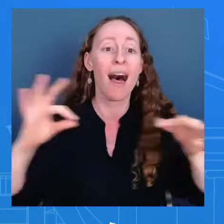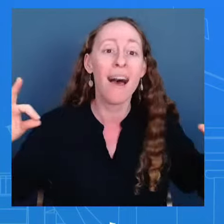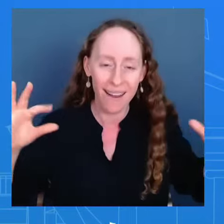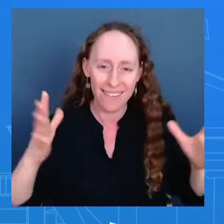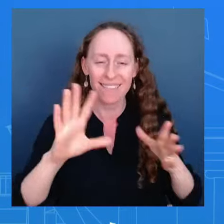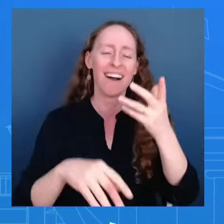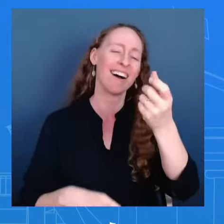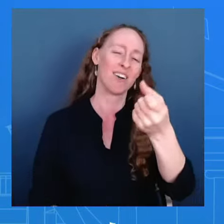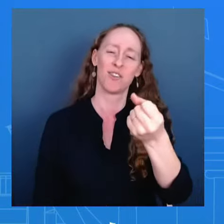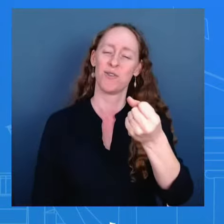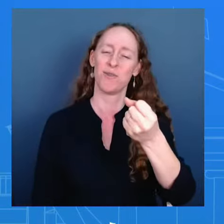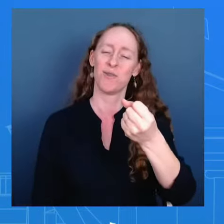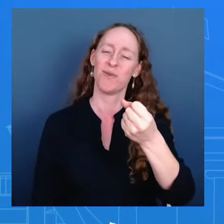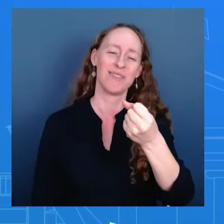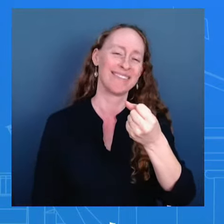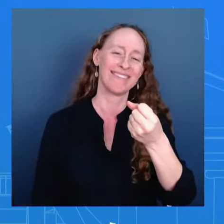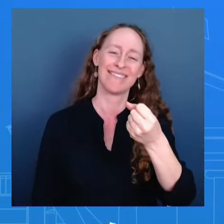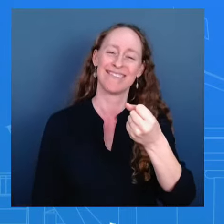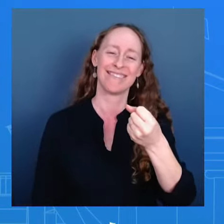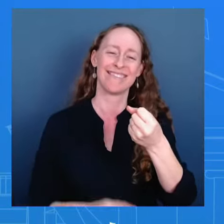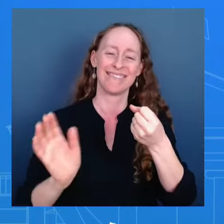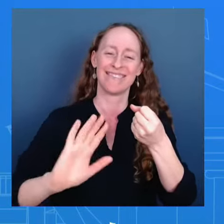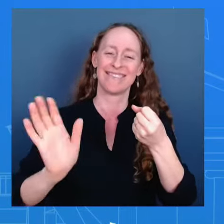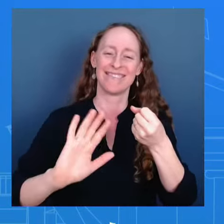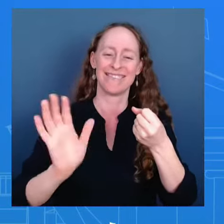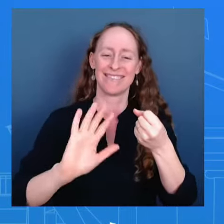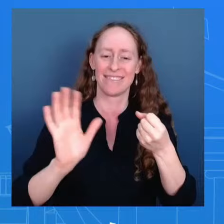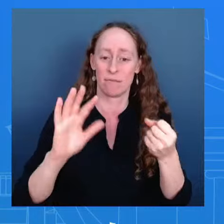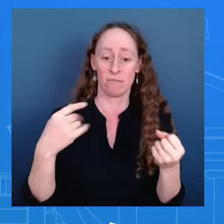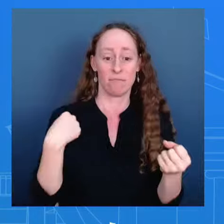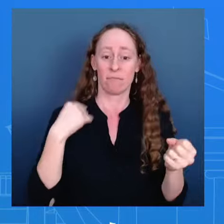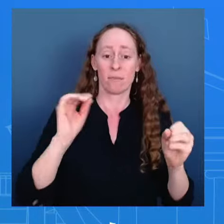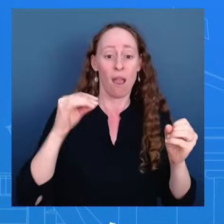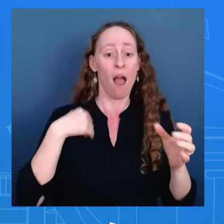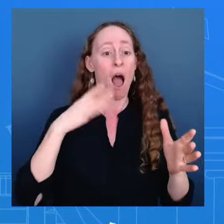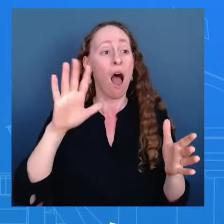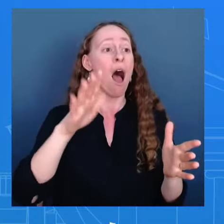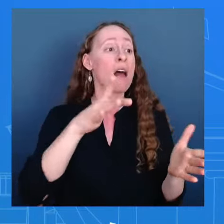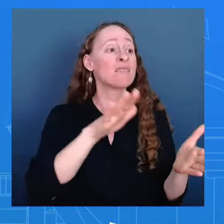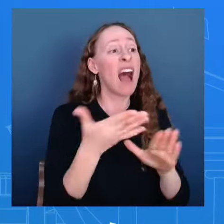I'm not going to stand up here and make an excuse for any single individual civilian being killed.